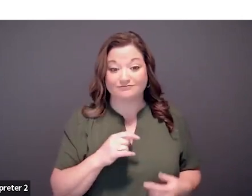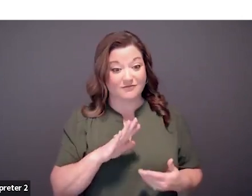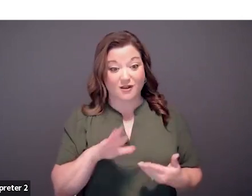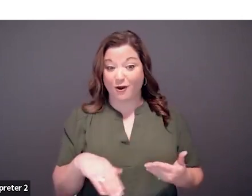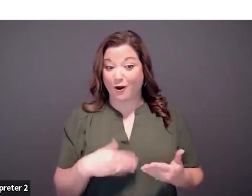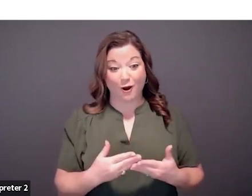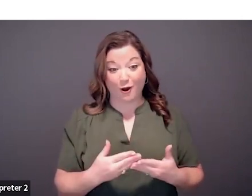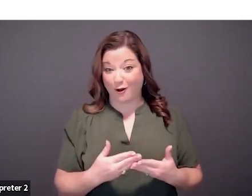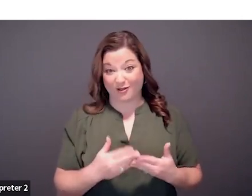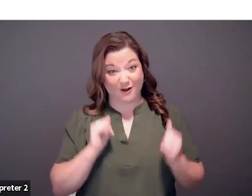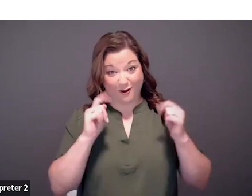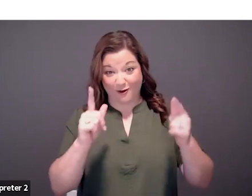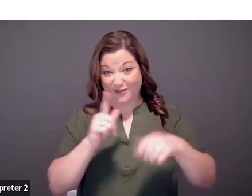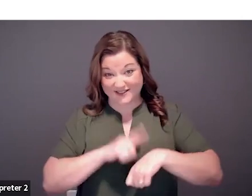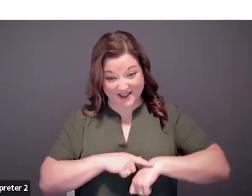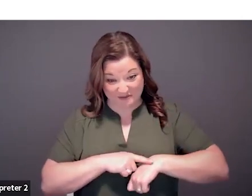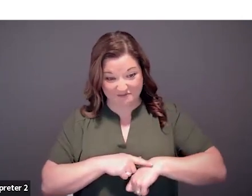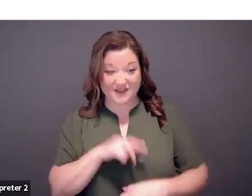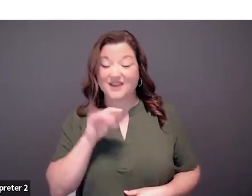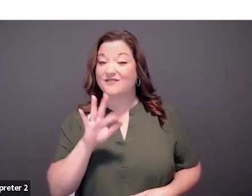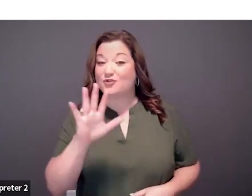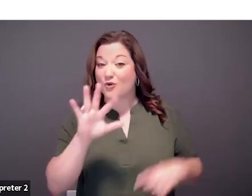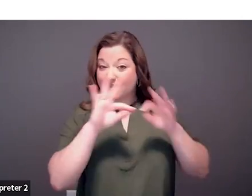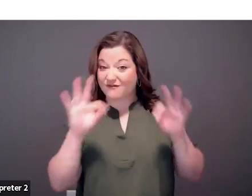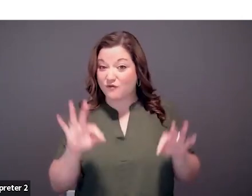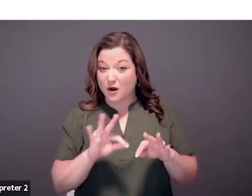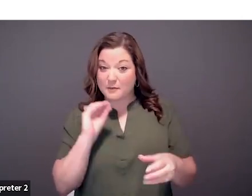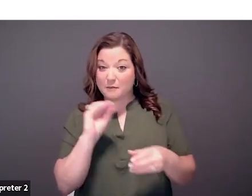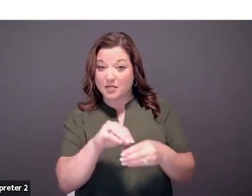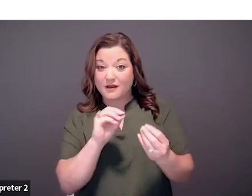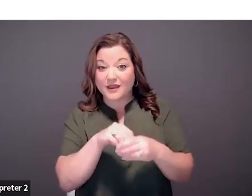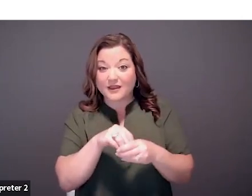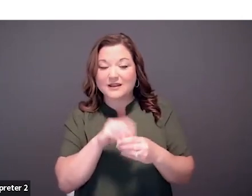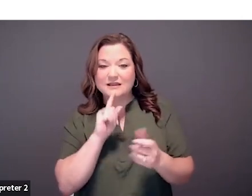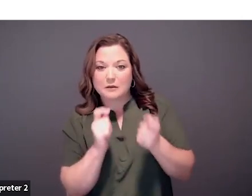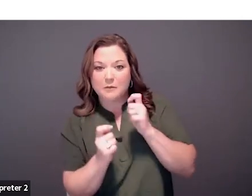If your form plugin is modifying these things, it is your responsibility to ensure